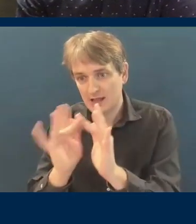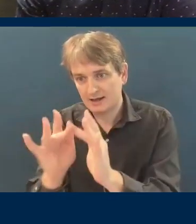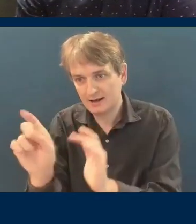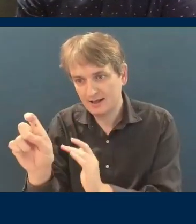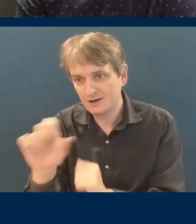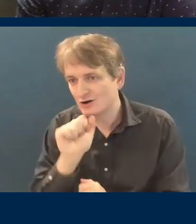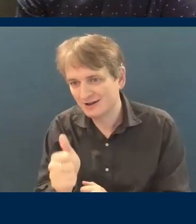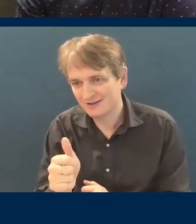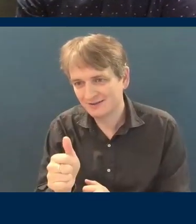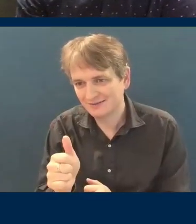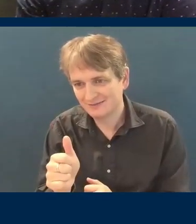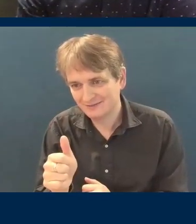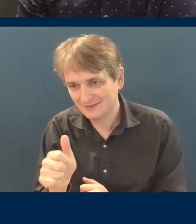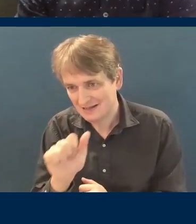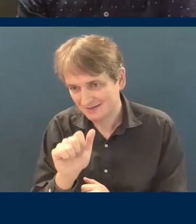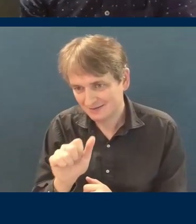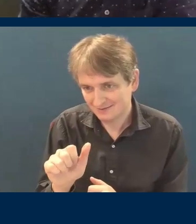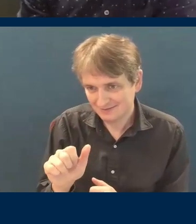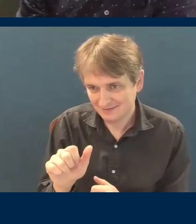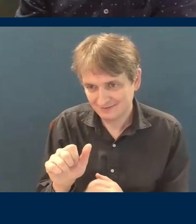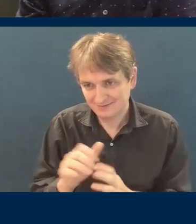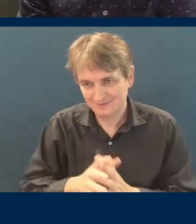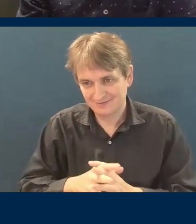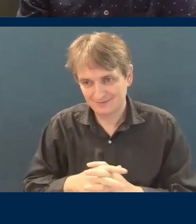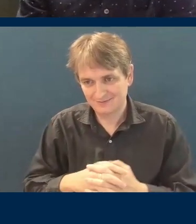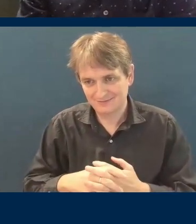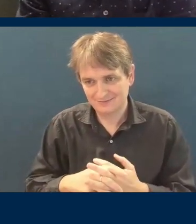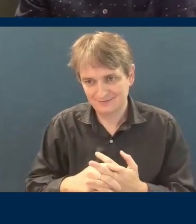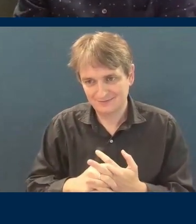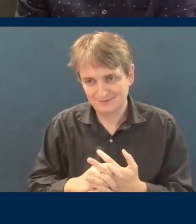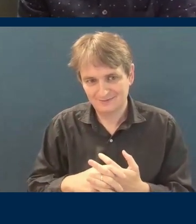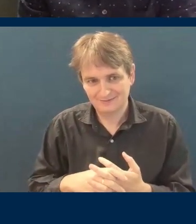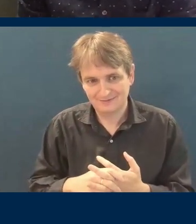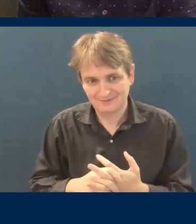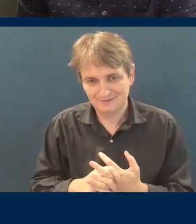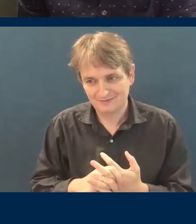they are... You need to know whether or not they're being sent to a cloud-based server or not.